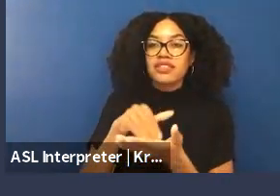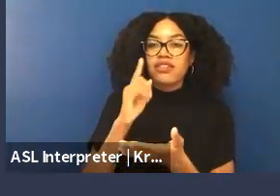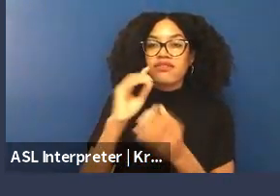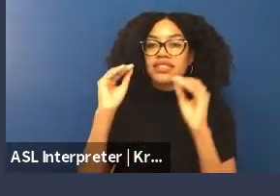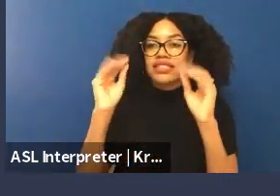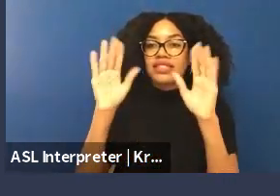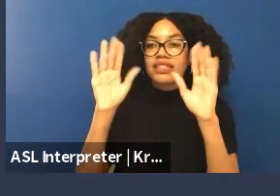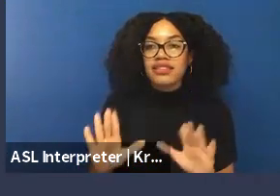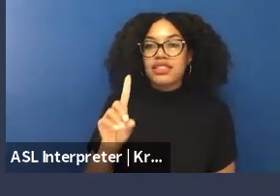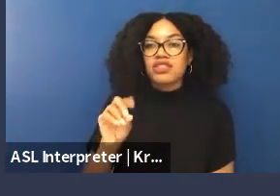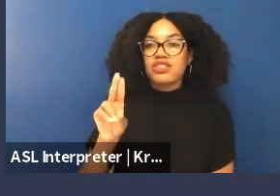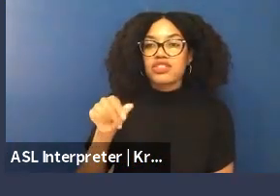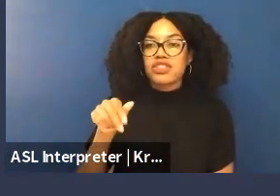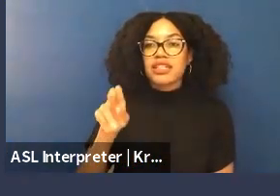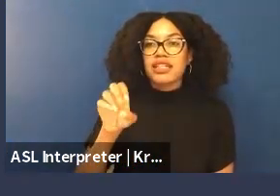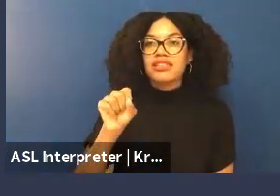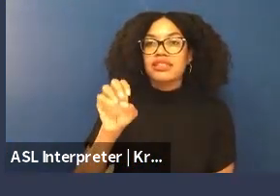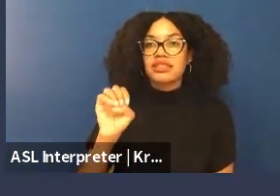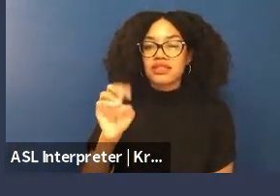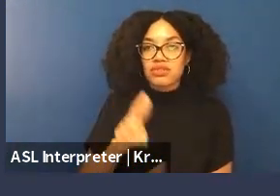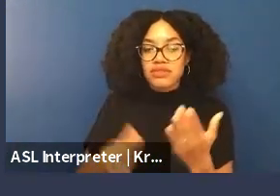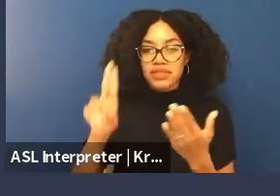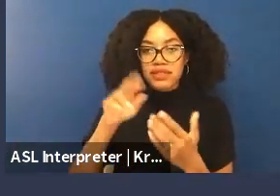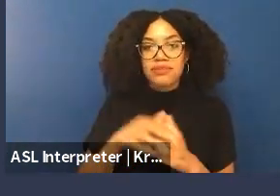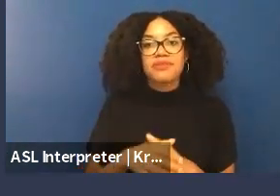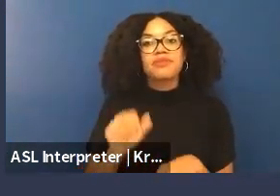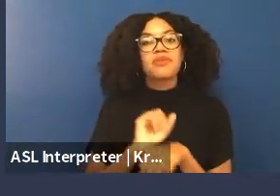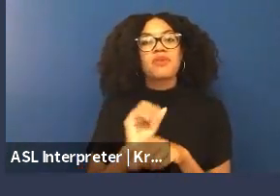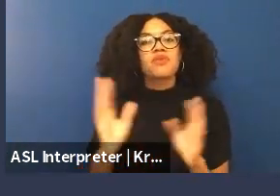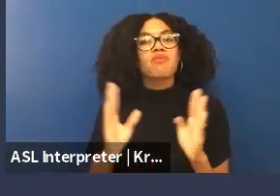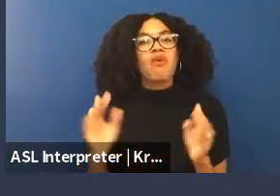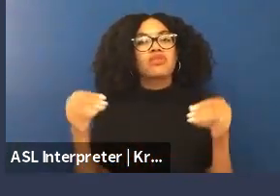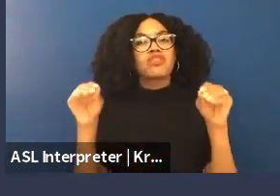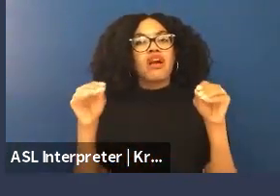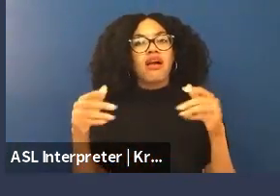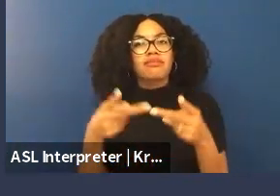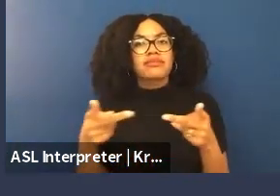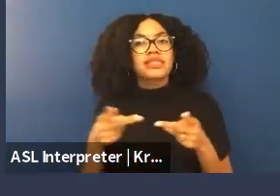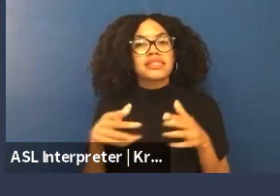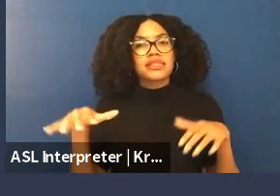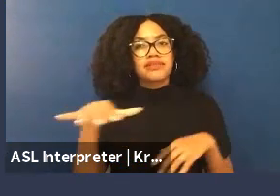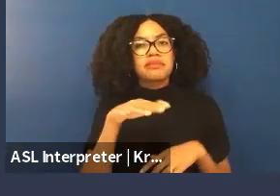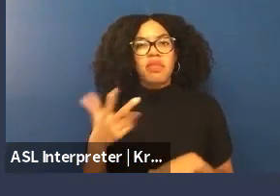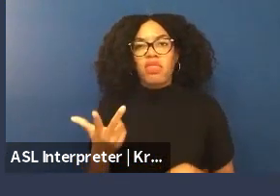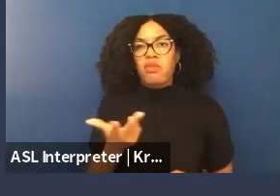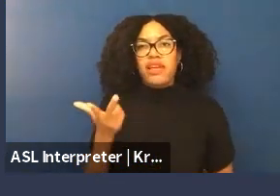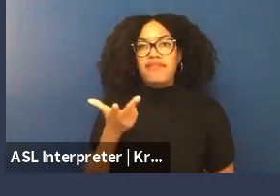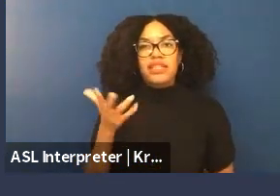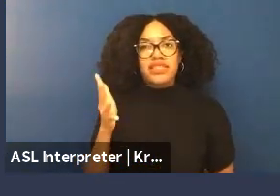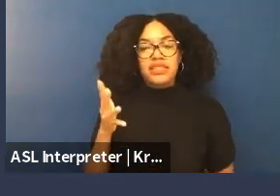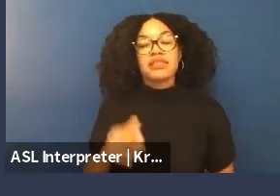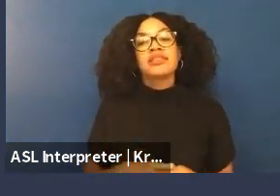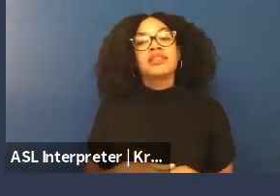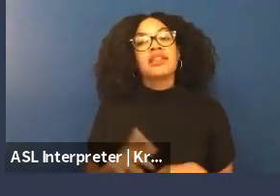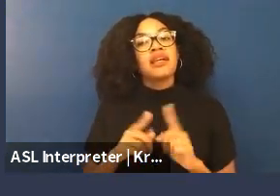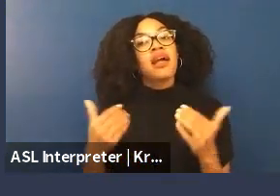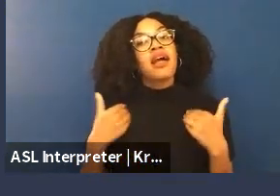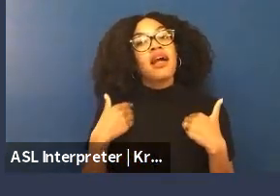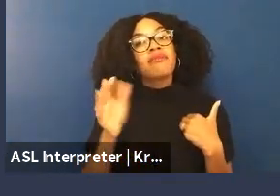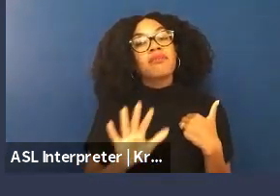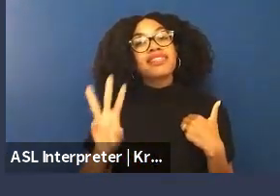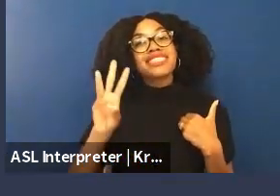I work in a small shop where there are three of us here, but we have about 60 events a year that we